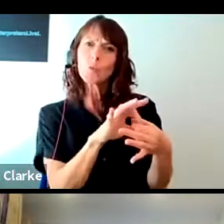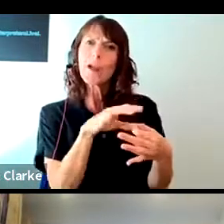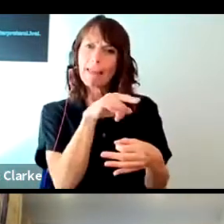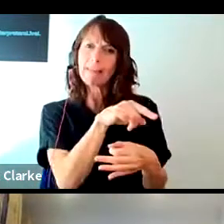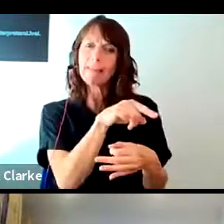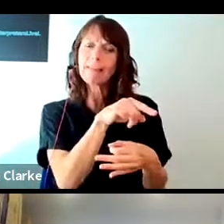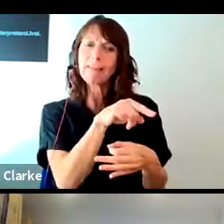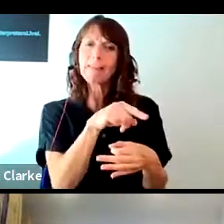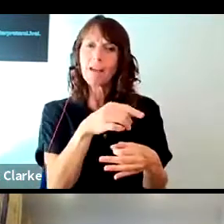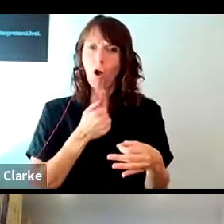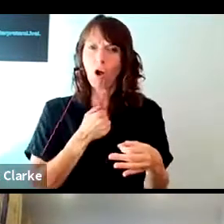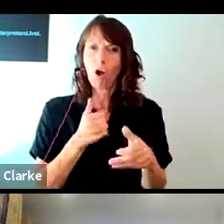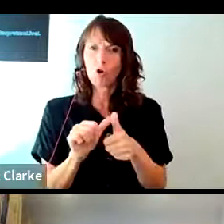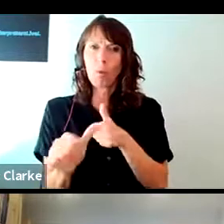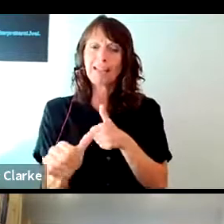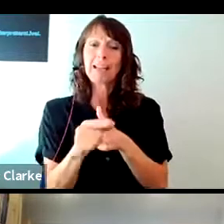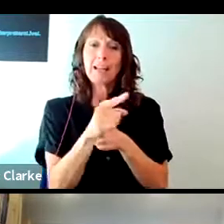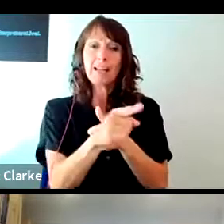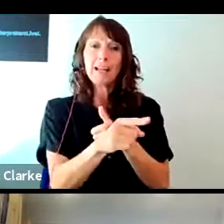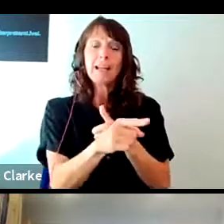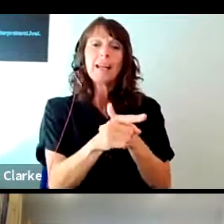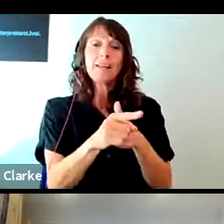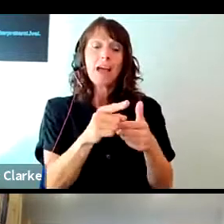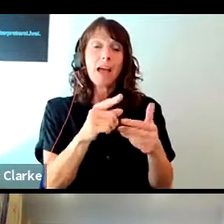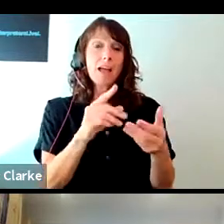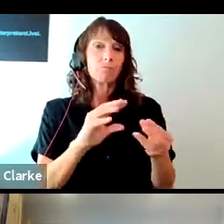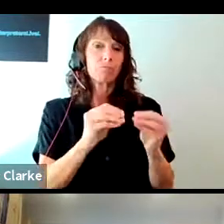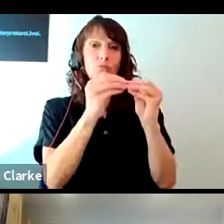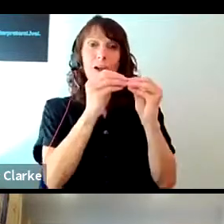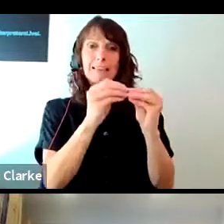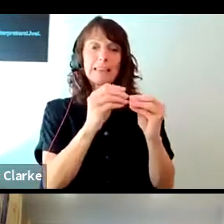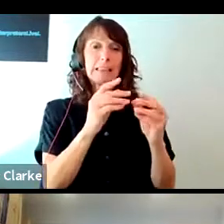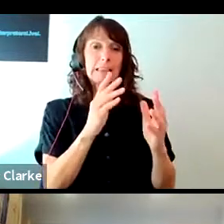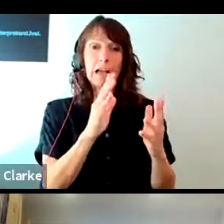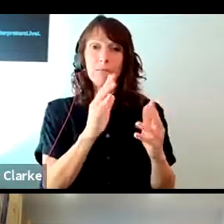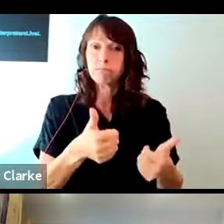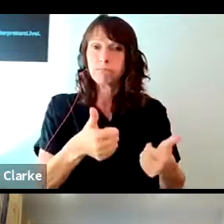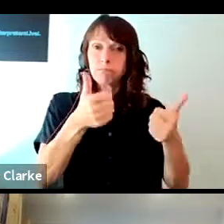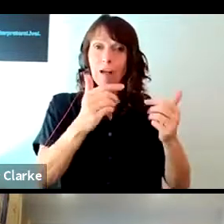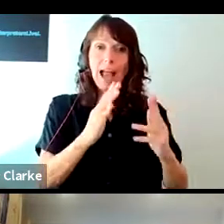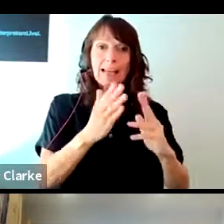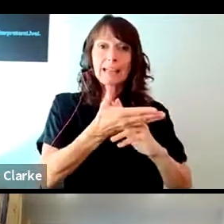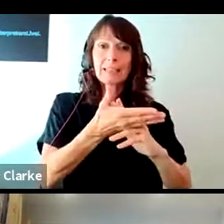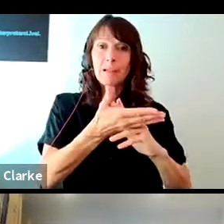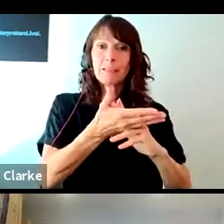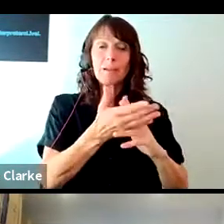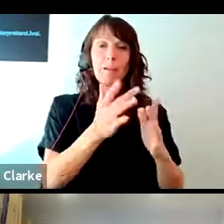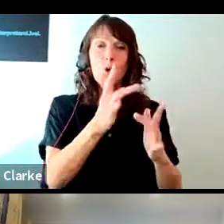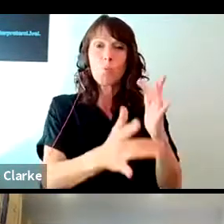what was then an accessible site in parallel to a law, a mainstream, a website, which is obviously,